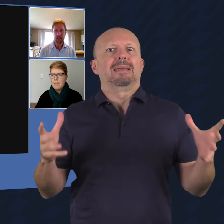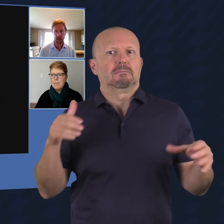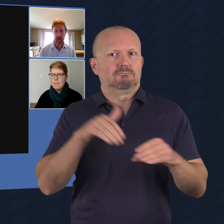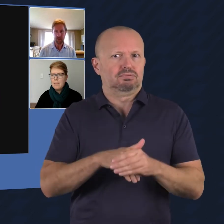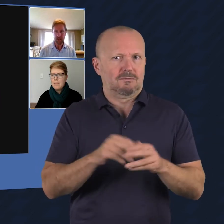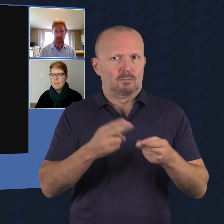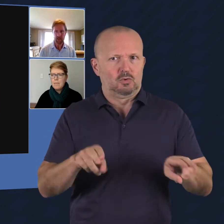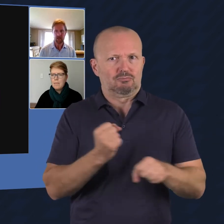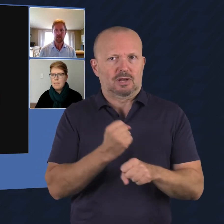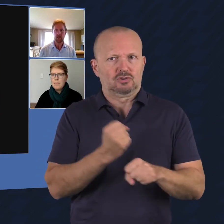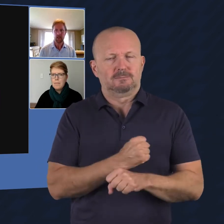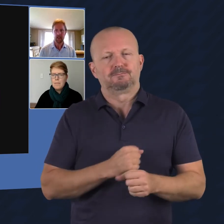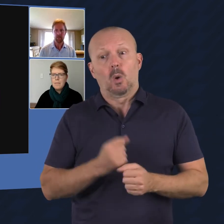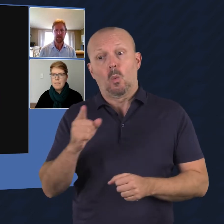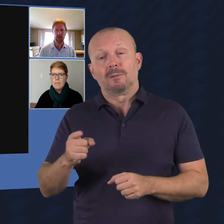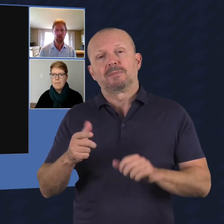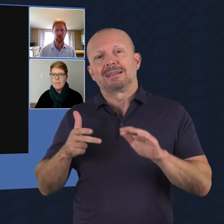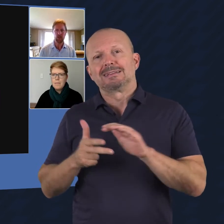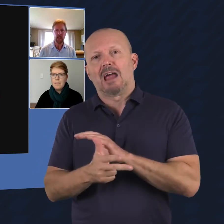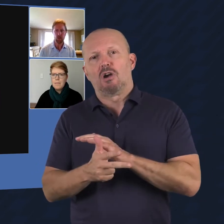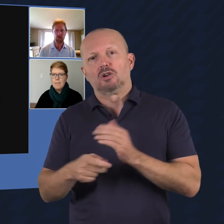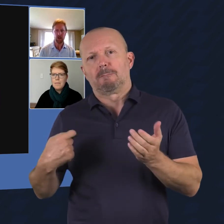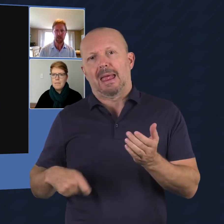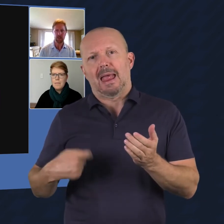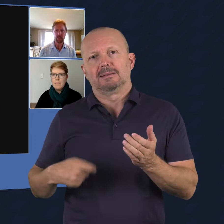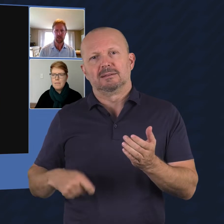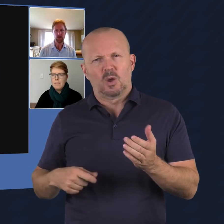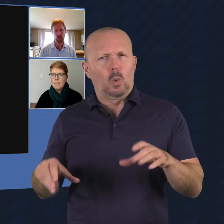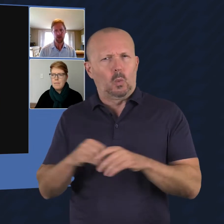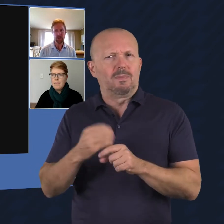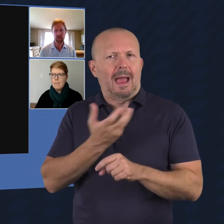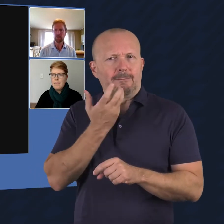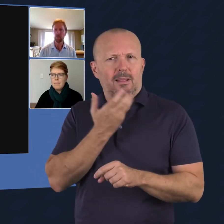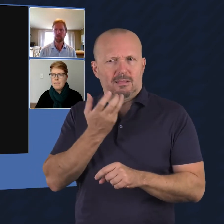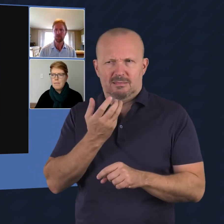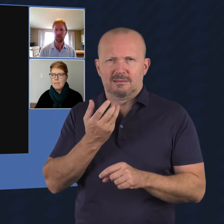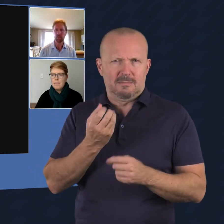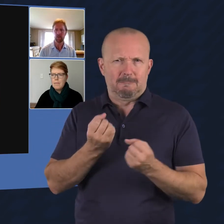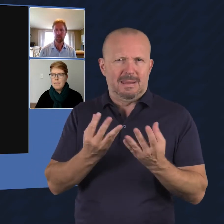GarageBand, an app that's bundled with Apple devices, has a DAW that many people will be familiar with.